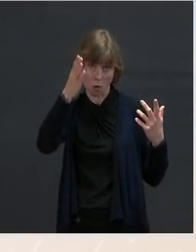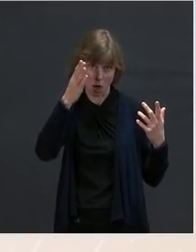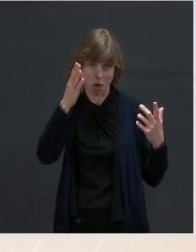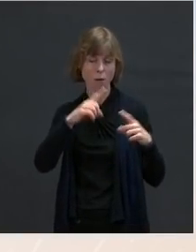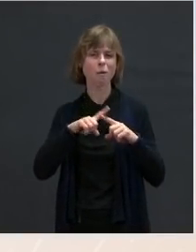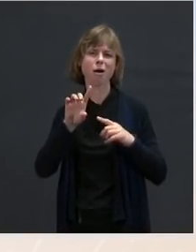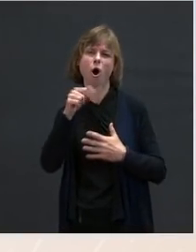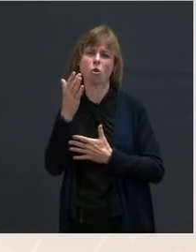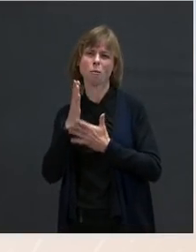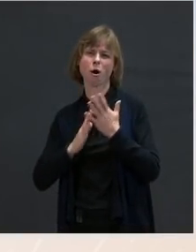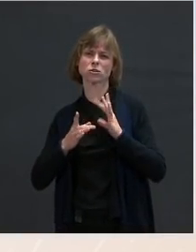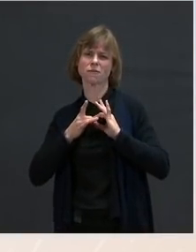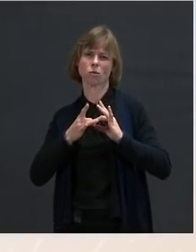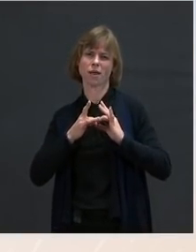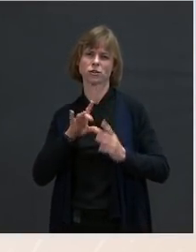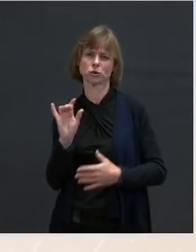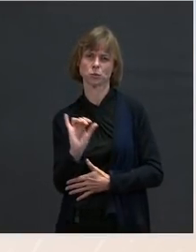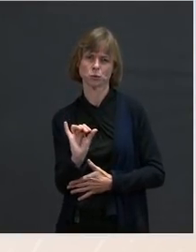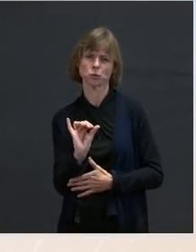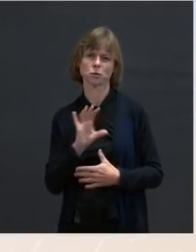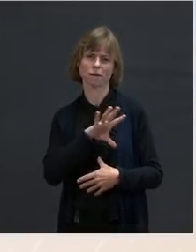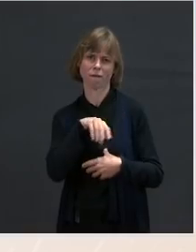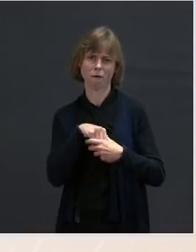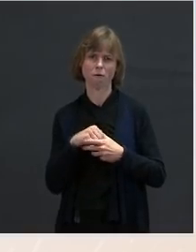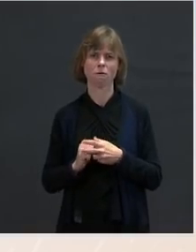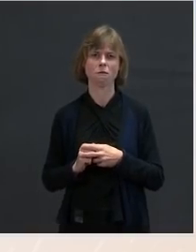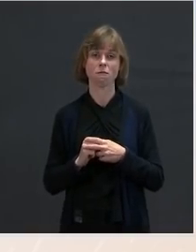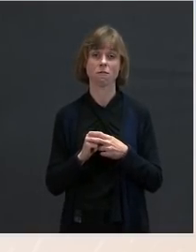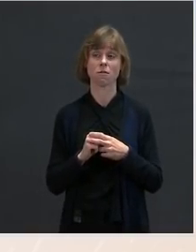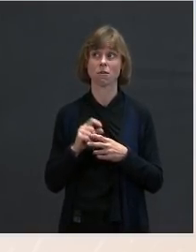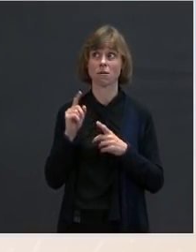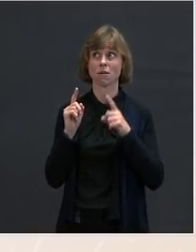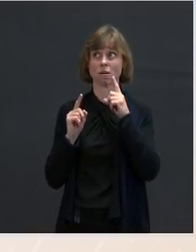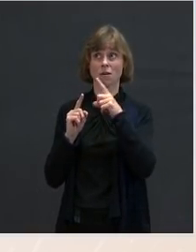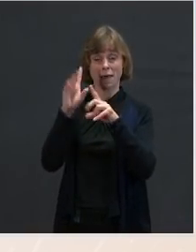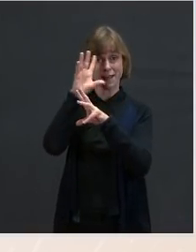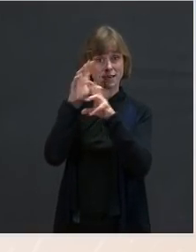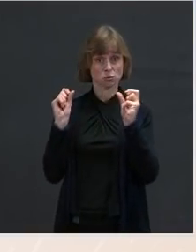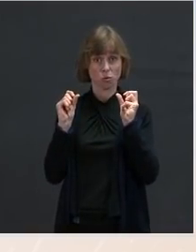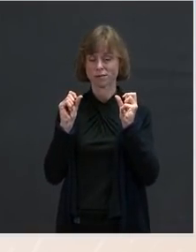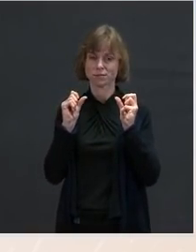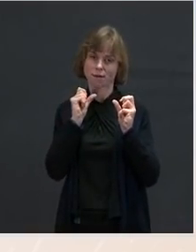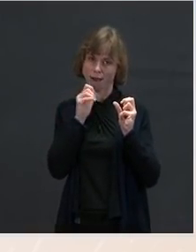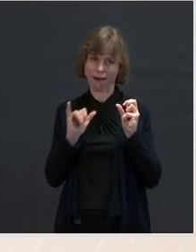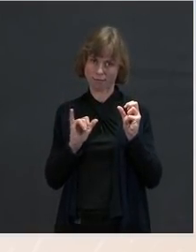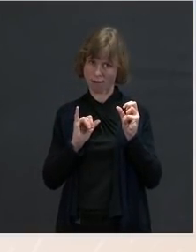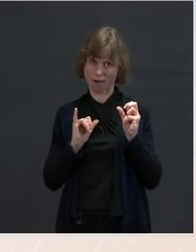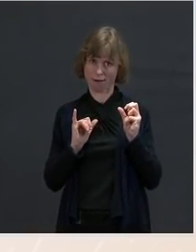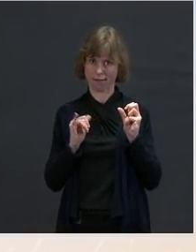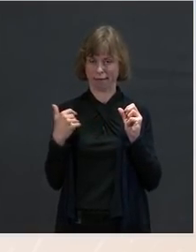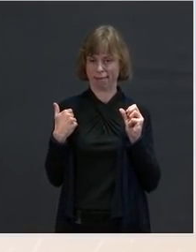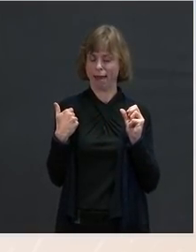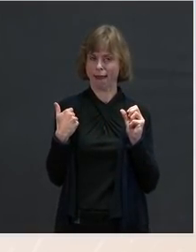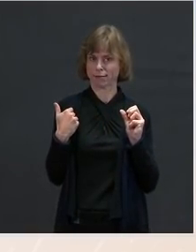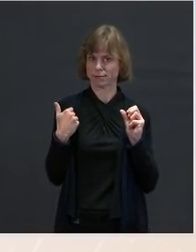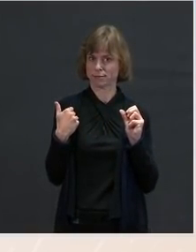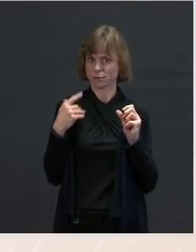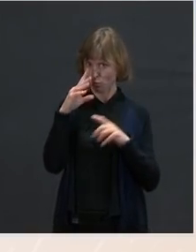including the fact that the President, unlike the last administration, is not going to hold back in speaking out when he has objections,